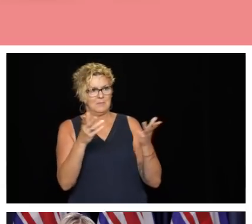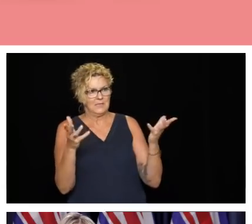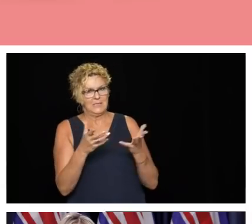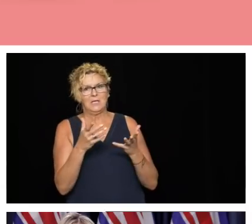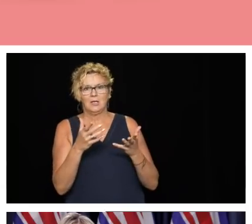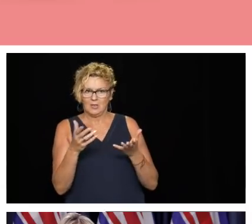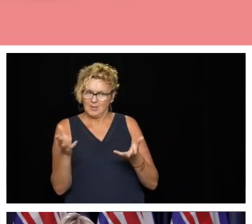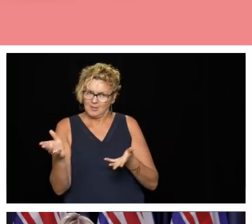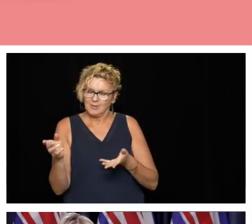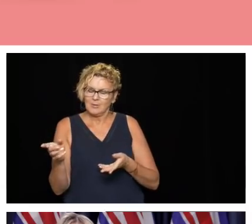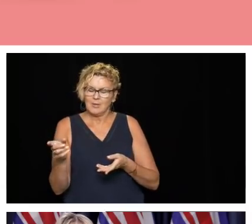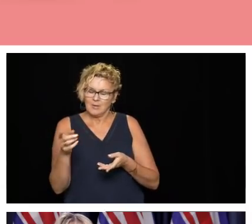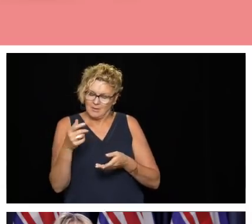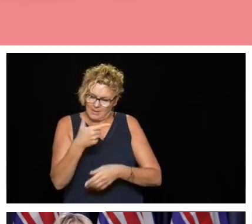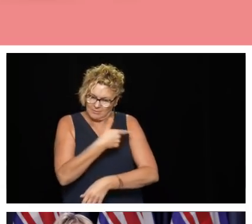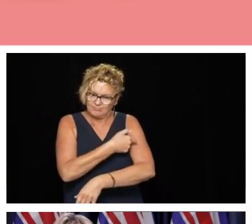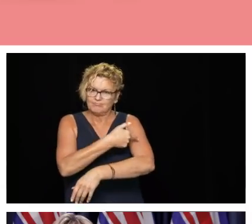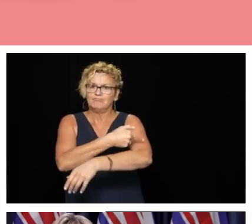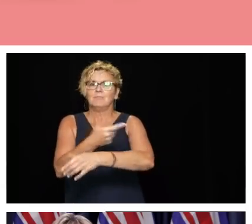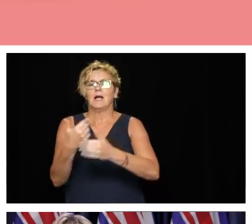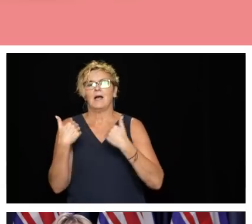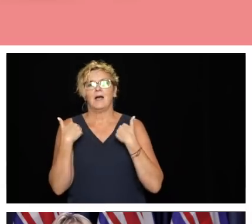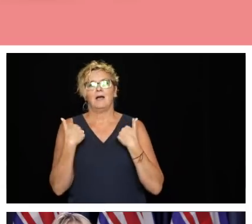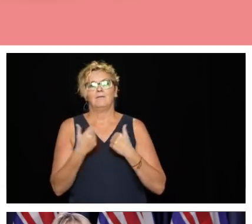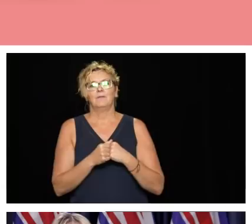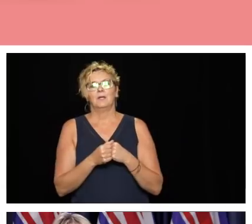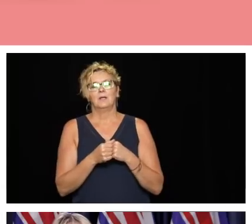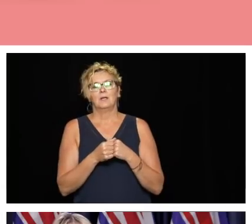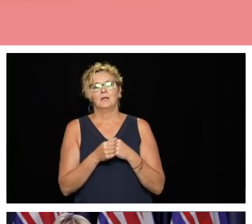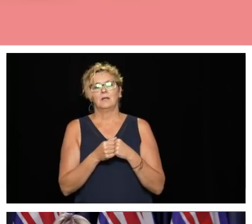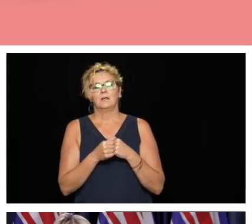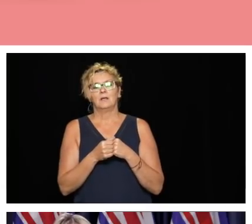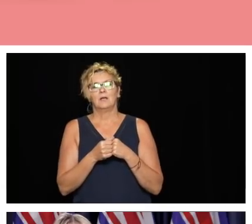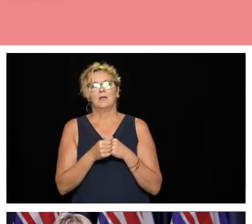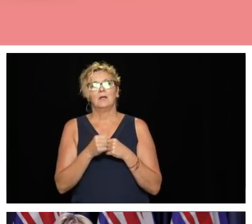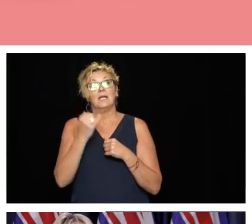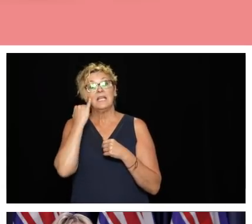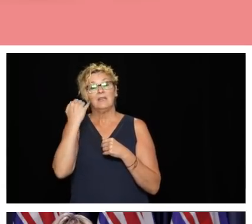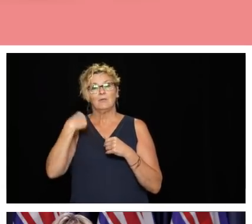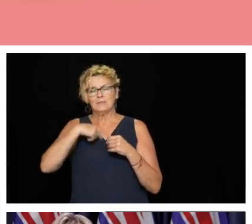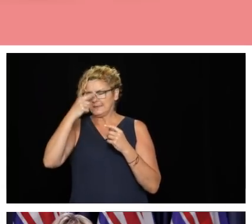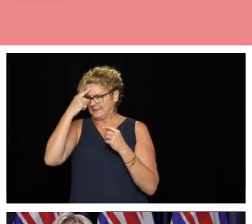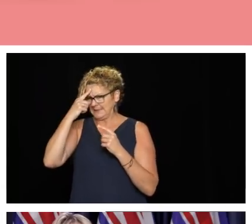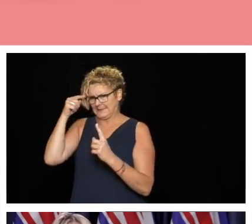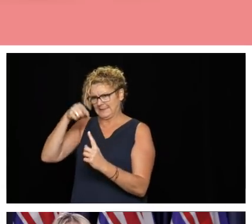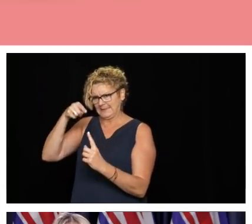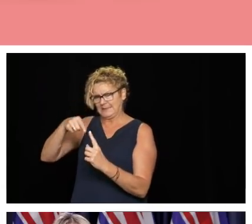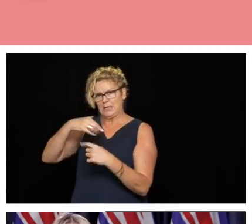because we know how important it is to protect all from influenza. The other things we have seen in the southern